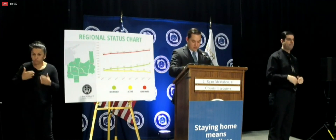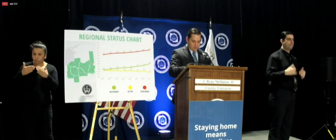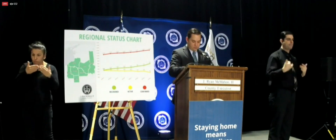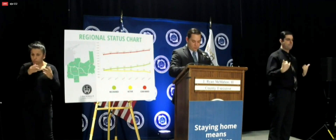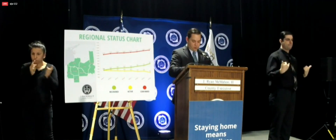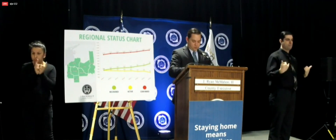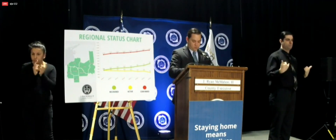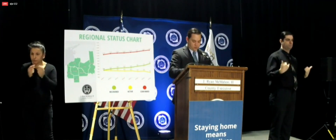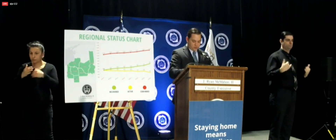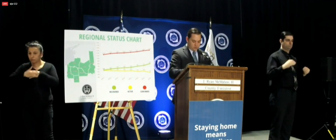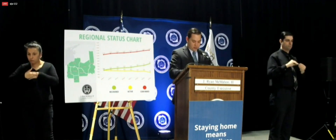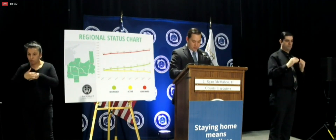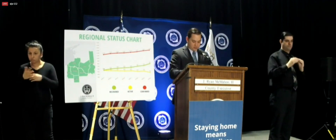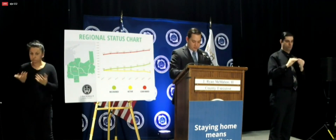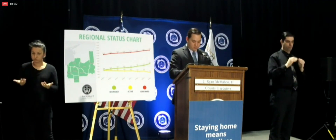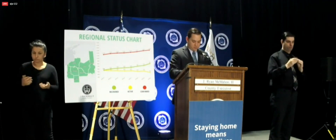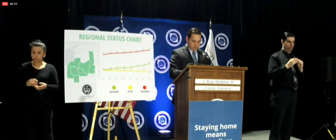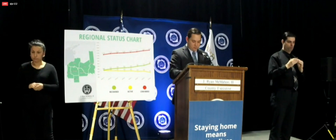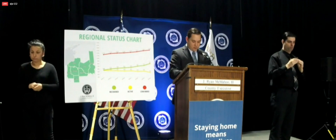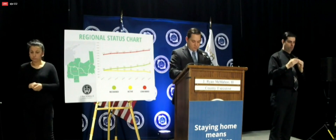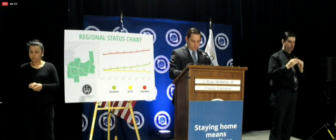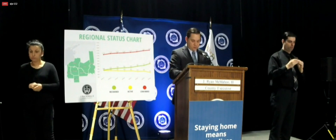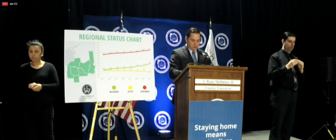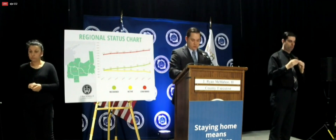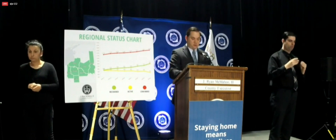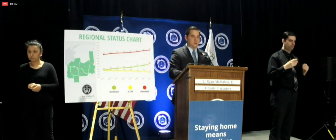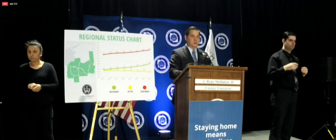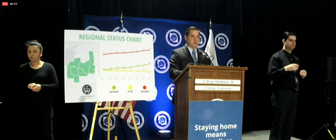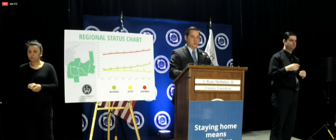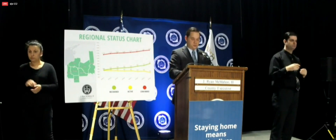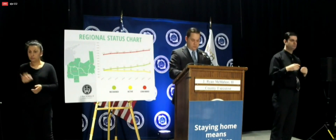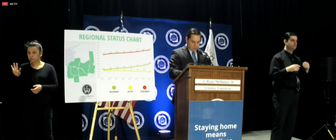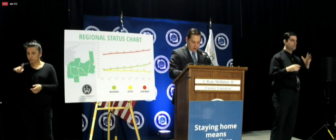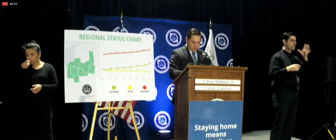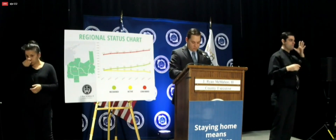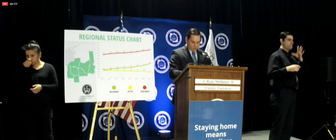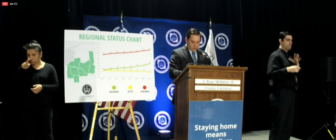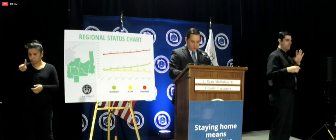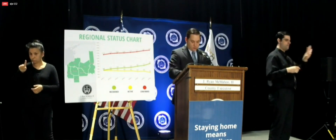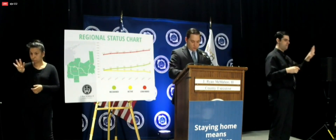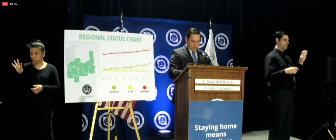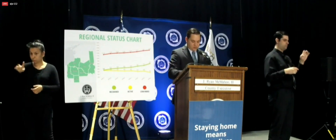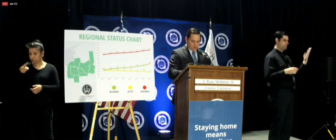CONTACTS. LET'S BREAK OUT SOME OF THE DEMOGRAPHIC DATA.